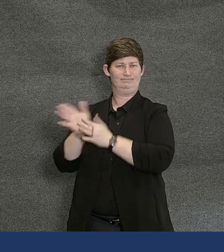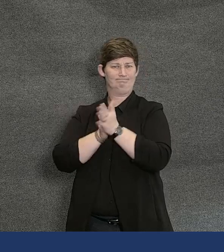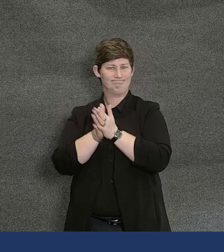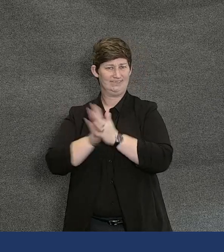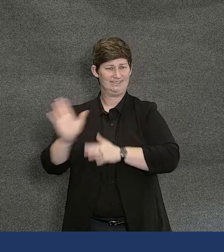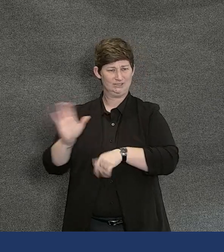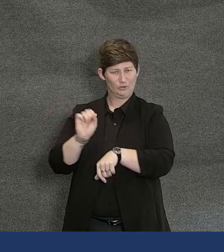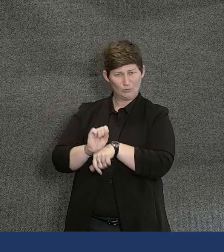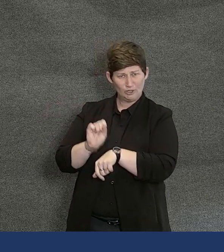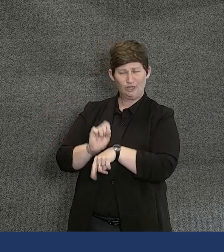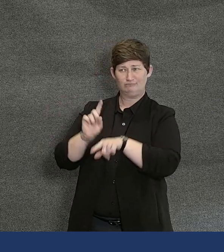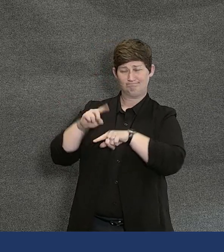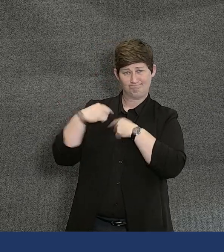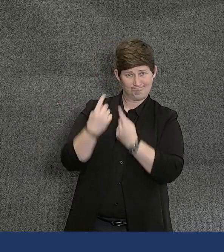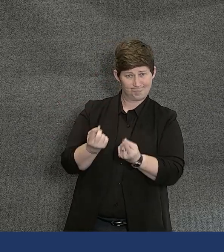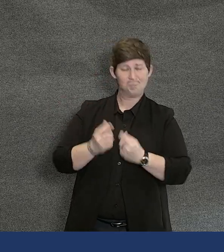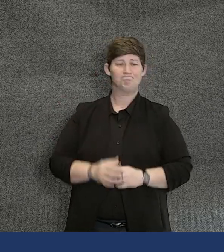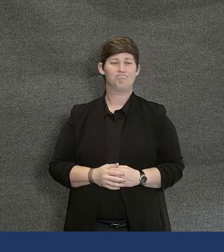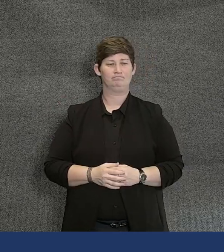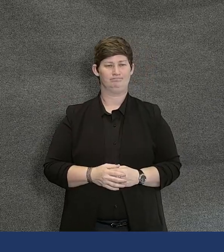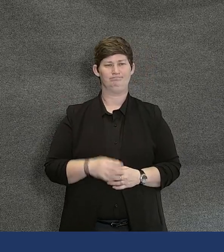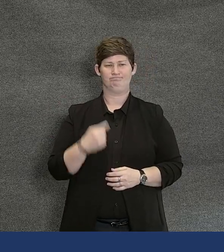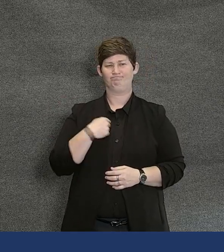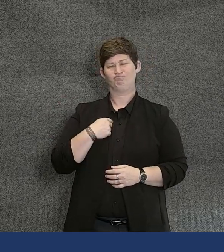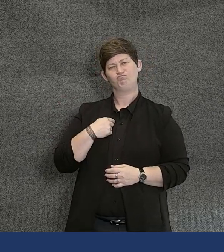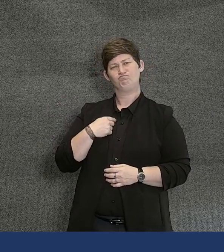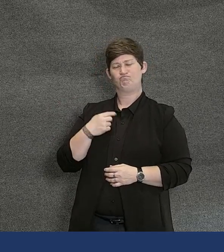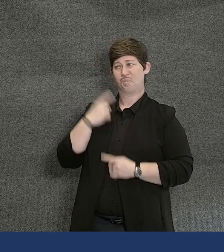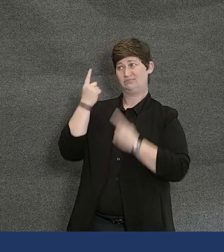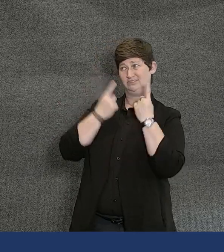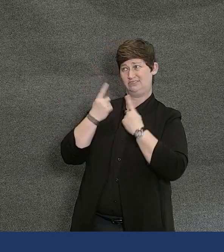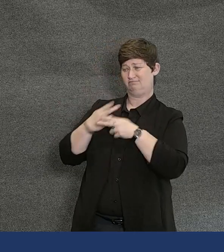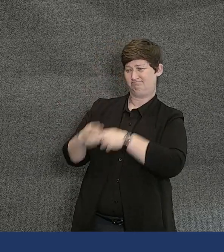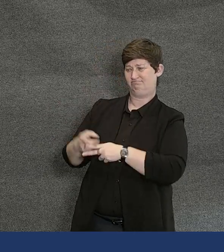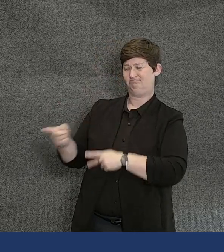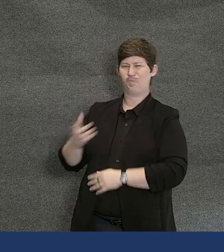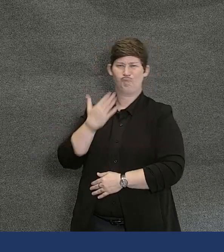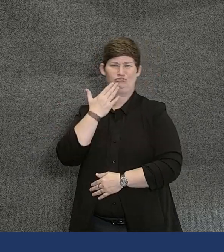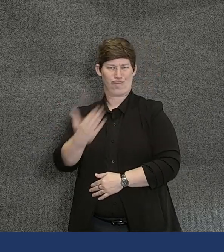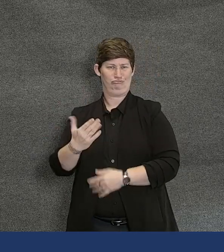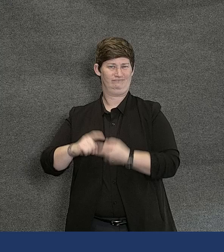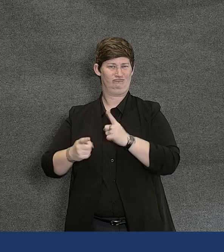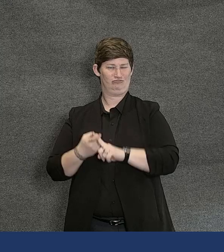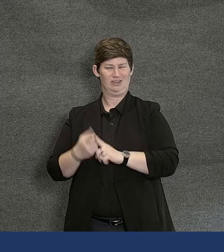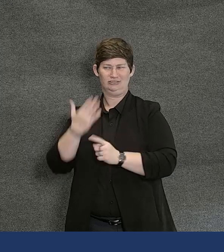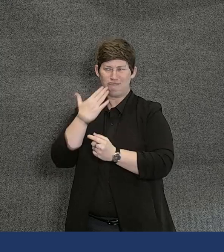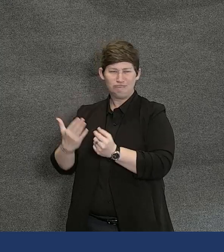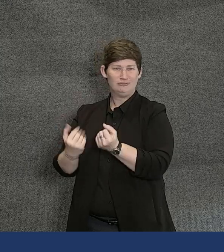I know I consider him a friend, an advocate, somebody I know in the diabetes community who